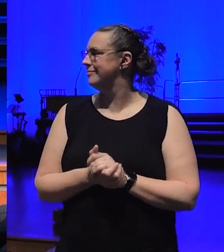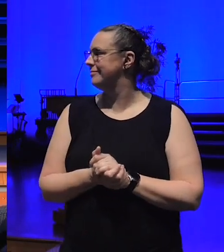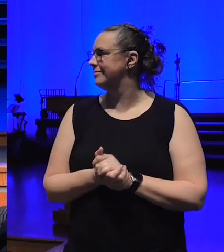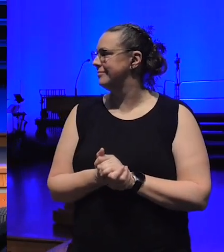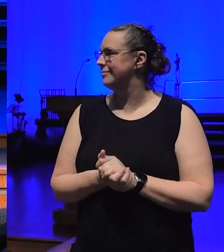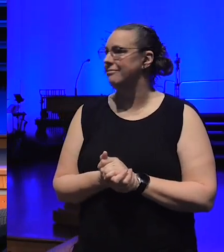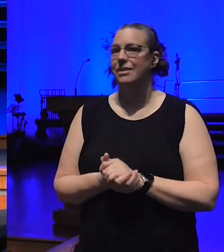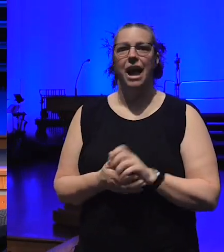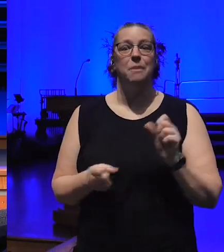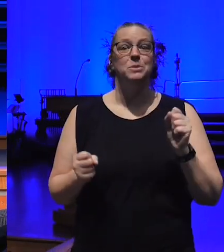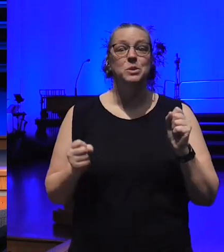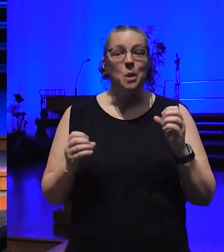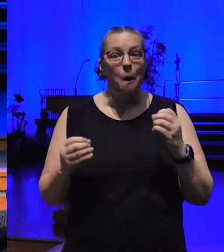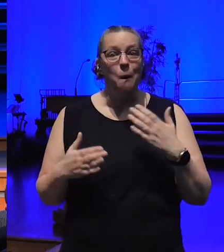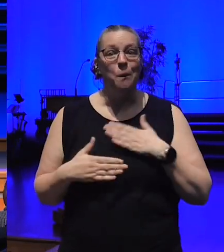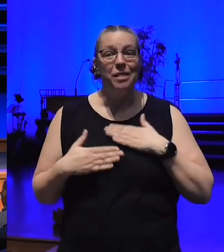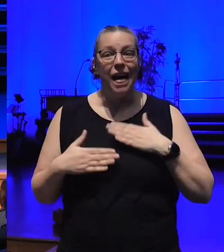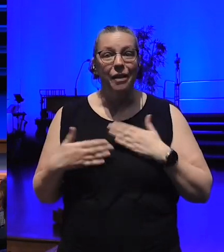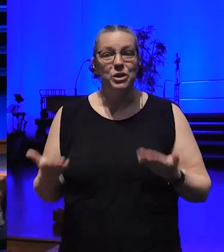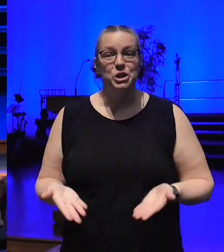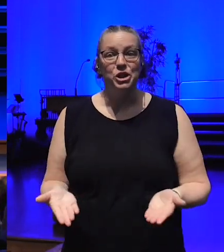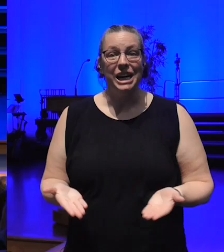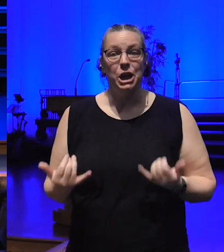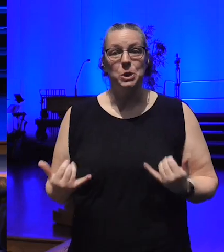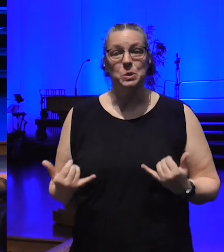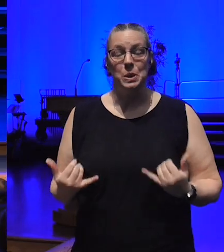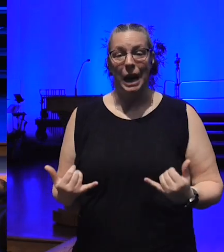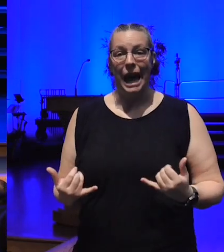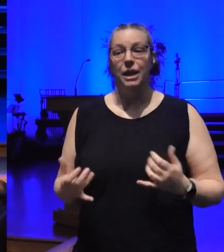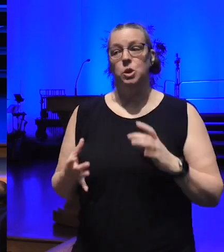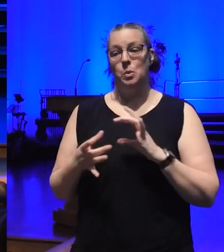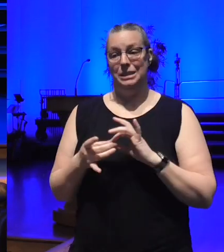Arthur I'm so glad that you're with us today and you know speaking of the meaning of life I'm